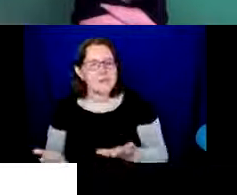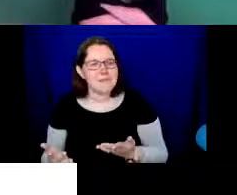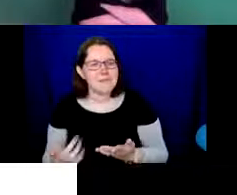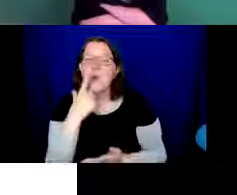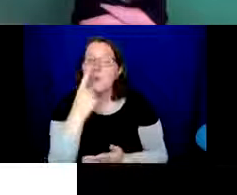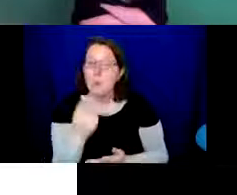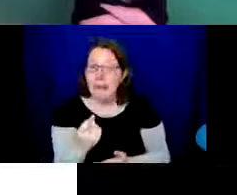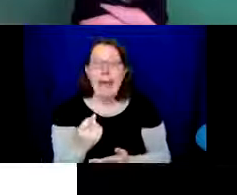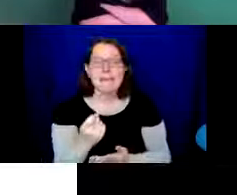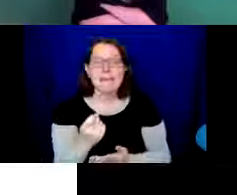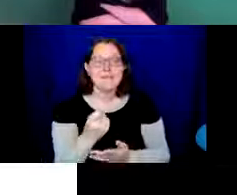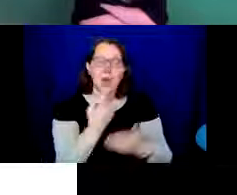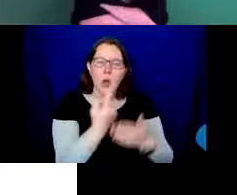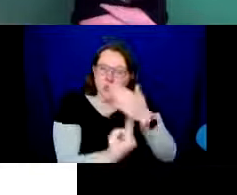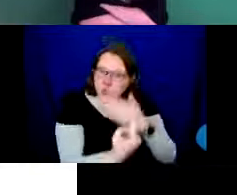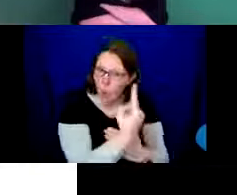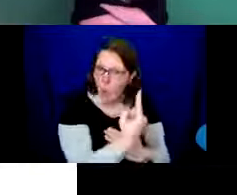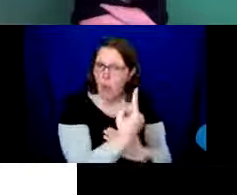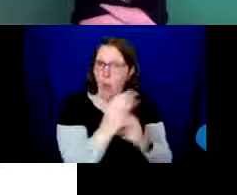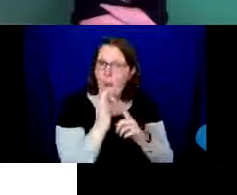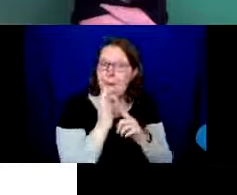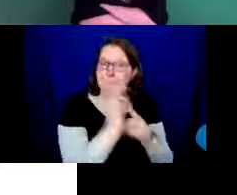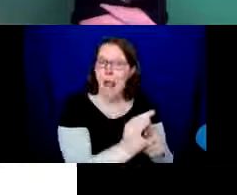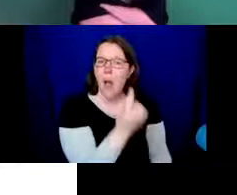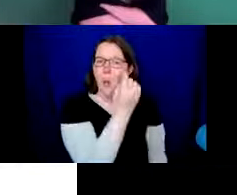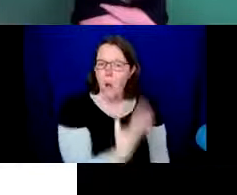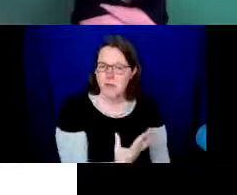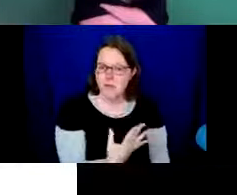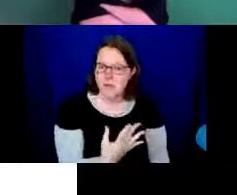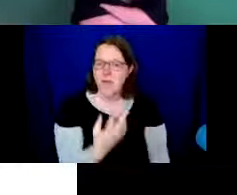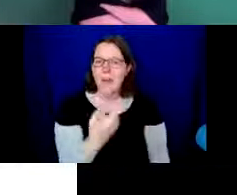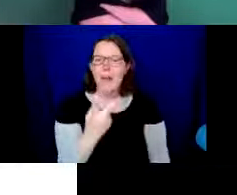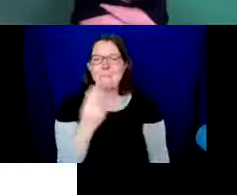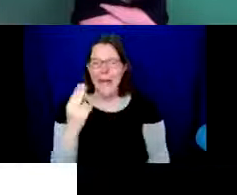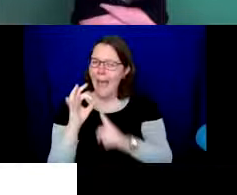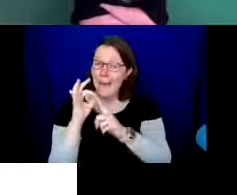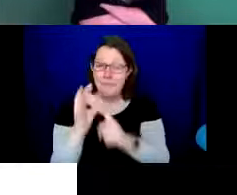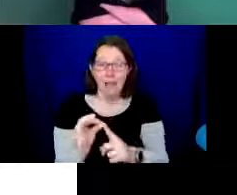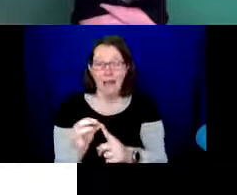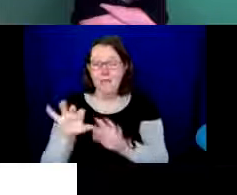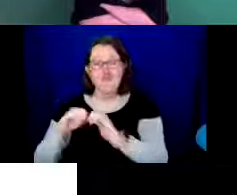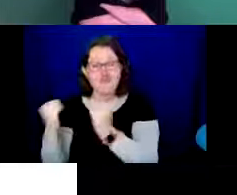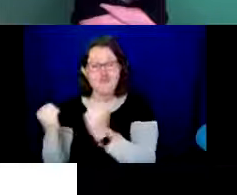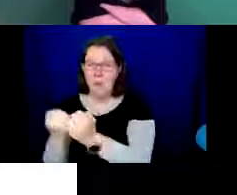as a solo artist you can only do one application and another question i'm sorry esther but i just